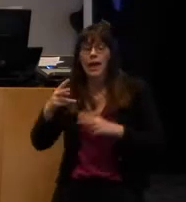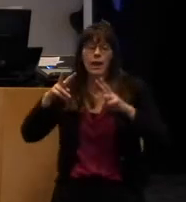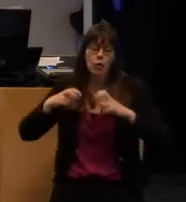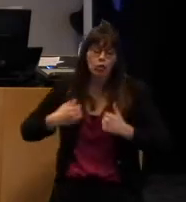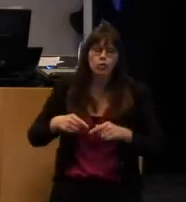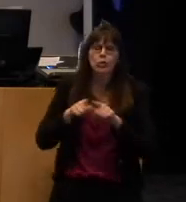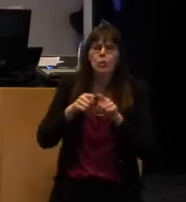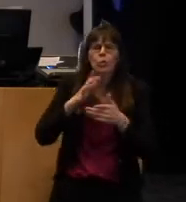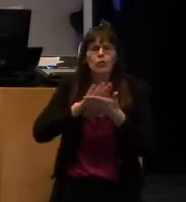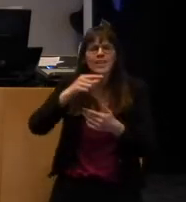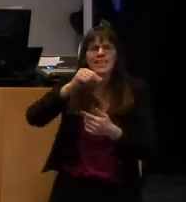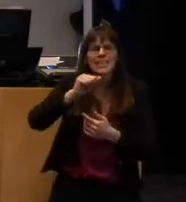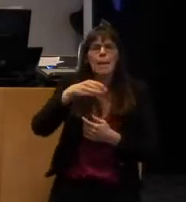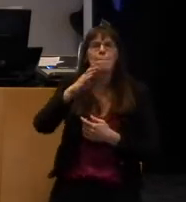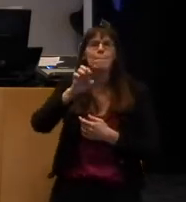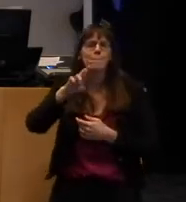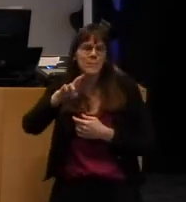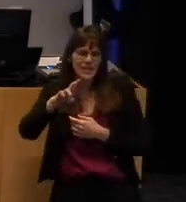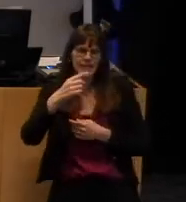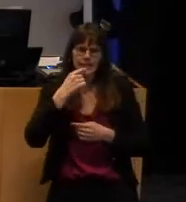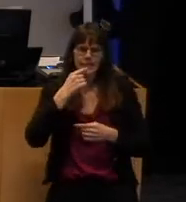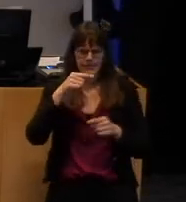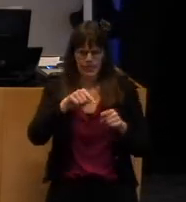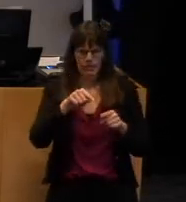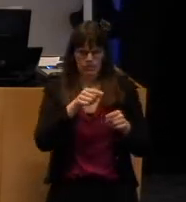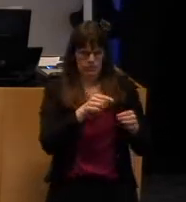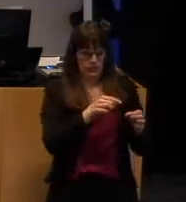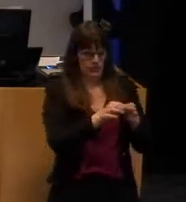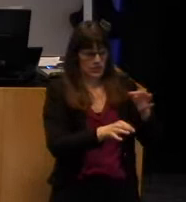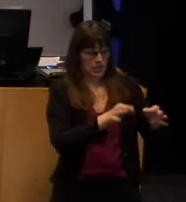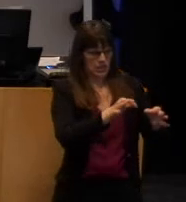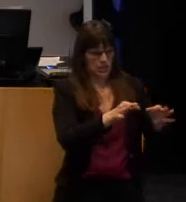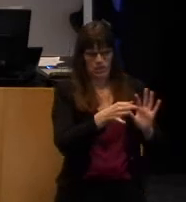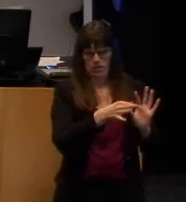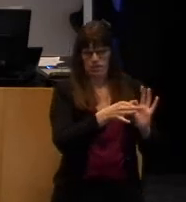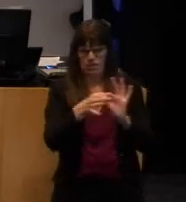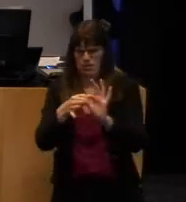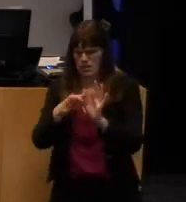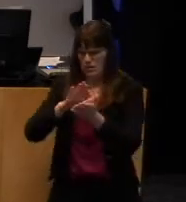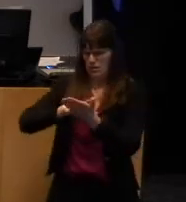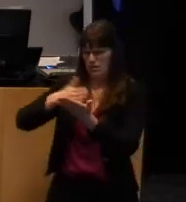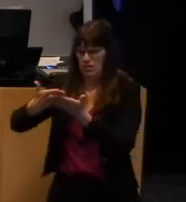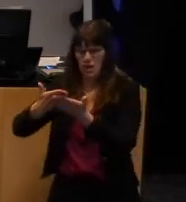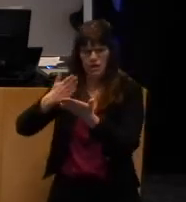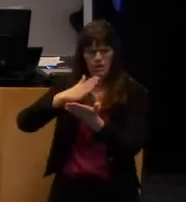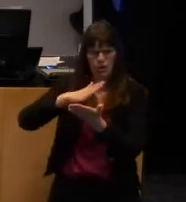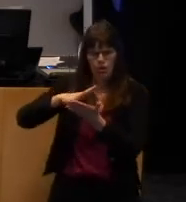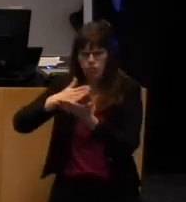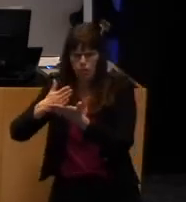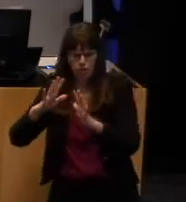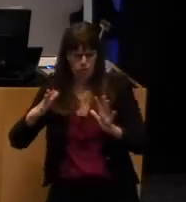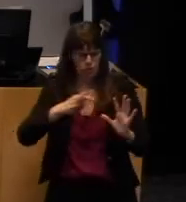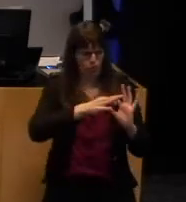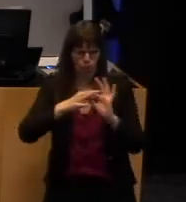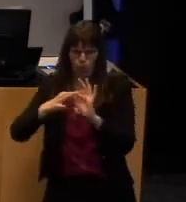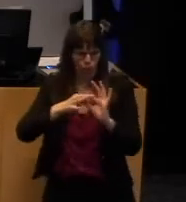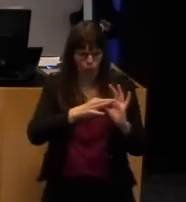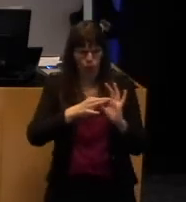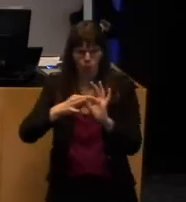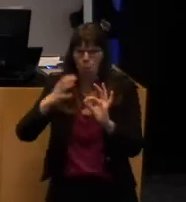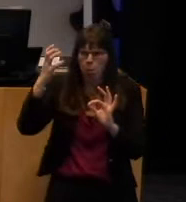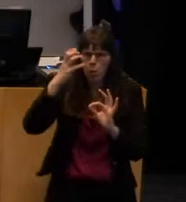even question if it's favourable to embed strategies in a theory of translation or interpretation that puts problems central.